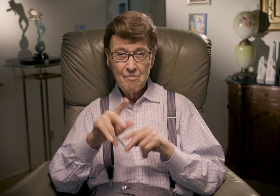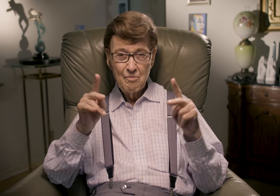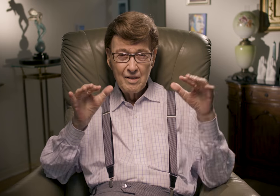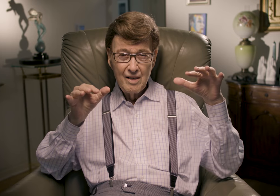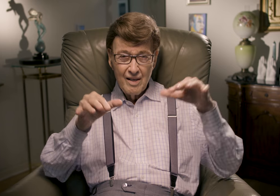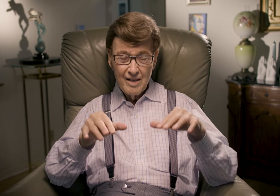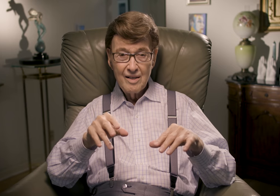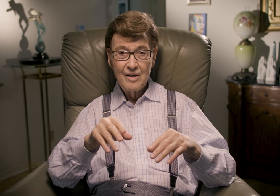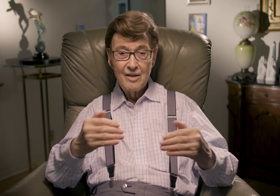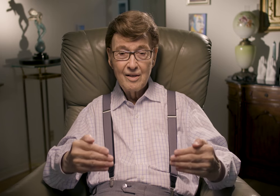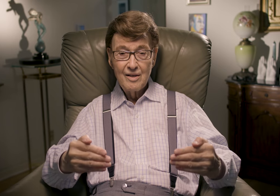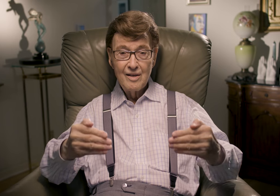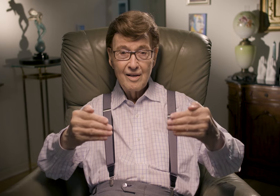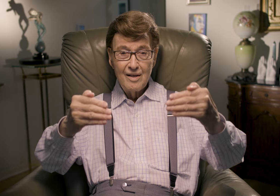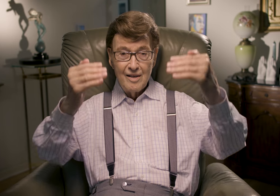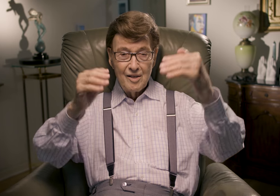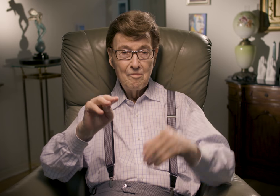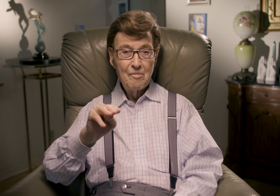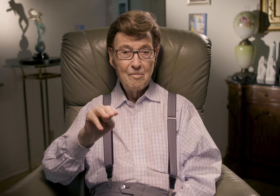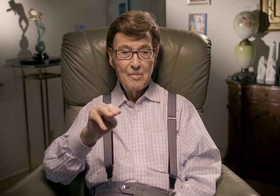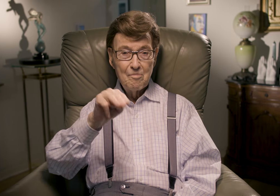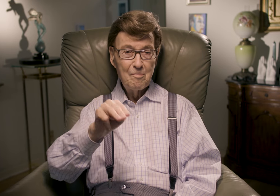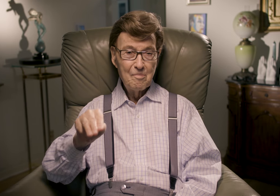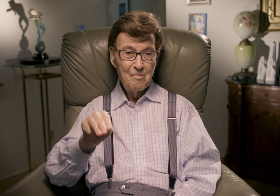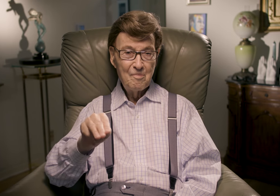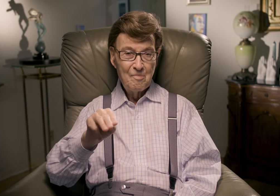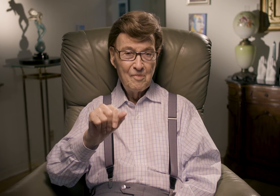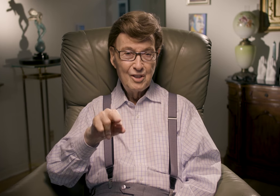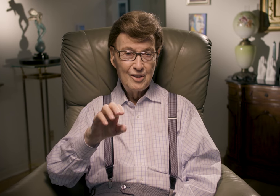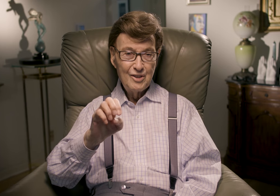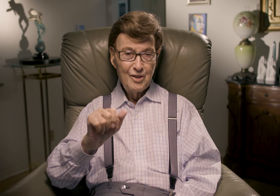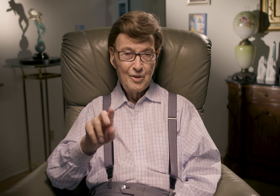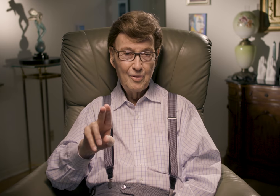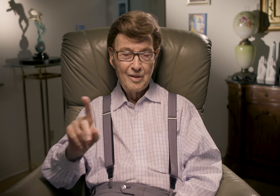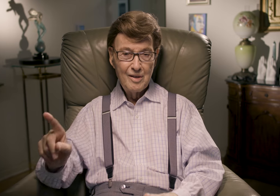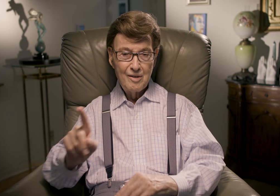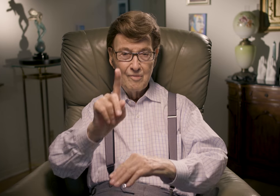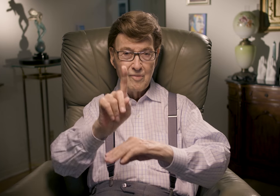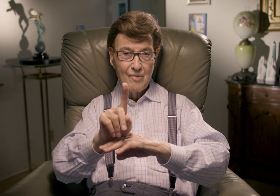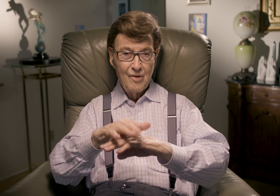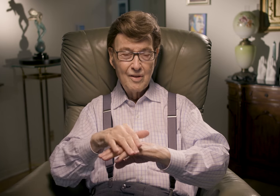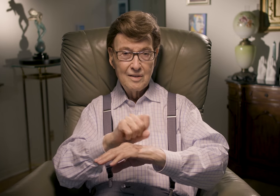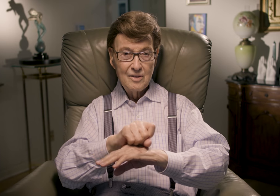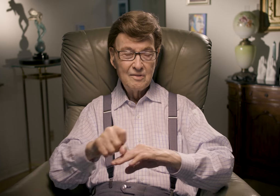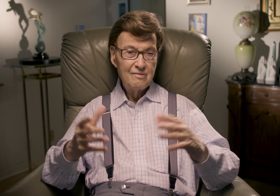It was packed with many people. When the curtains were raised, Marcel Marceau appeared on the stage.